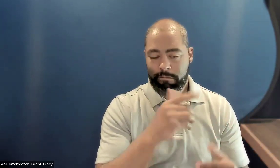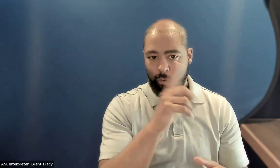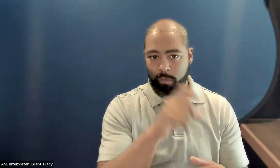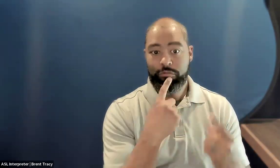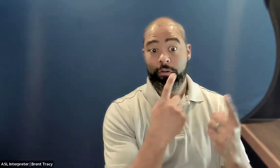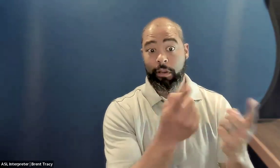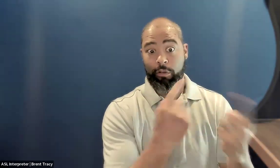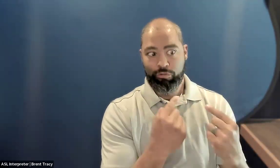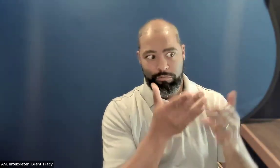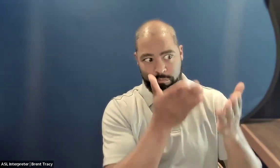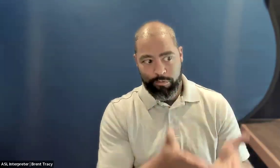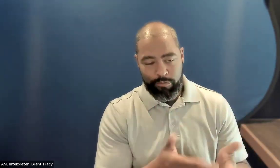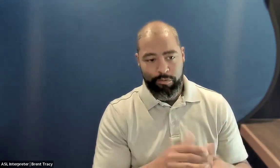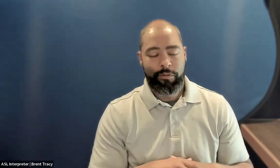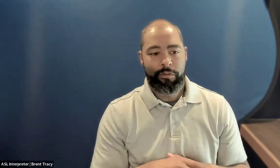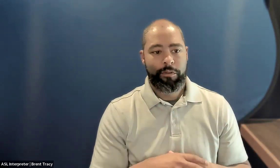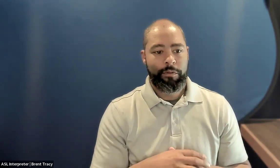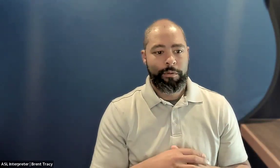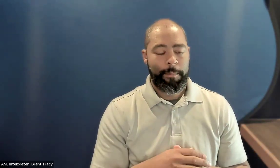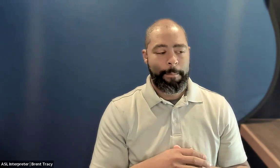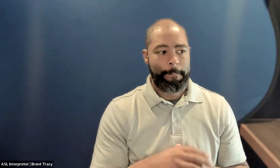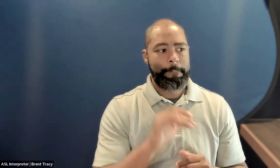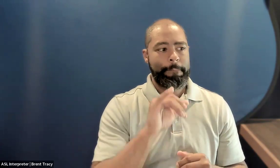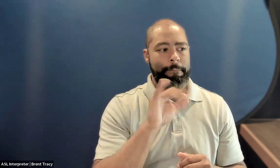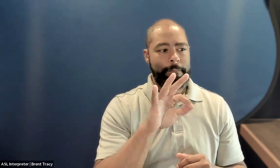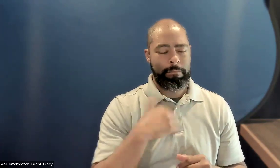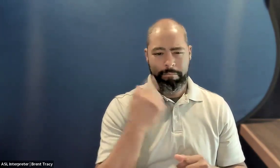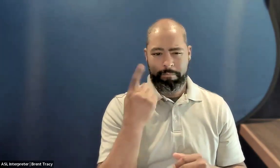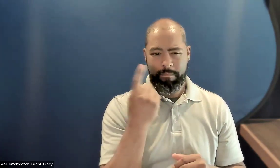If you are ever curious about what data sets are being used in